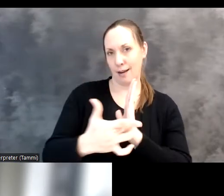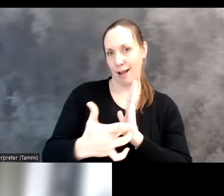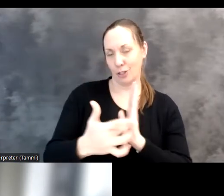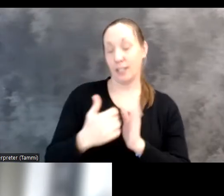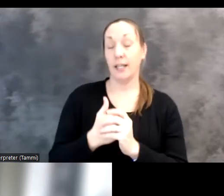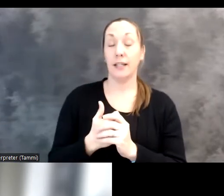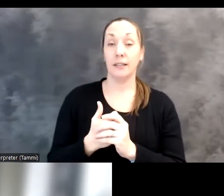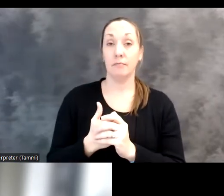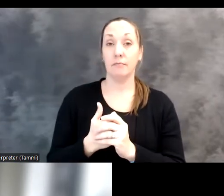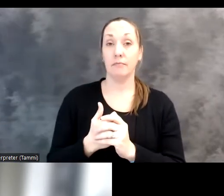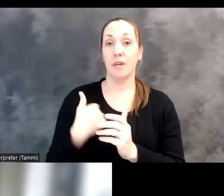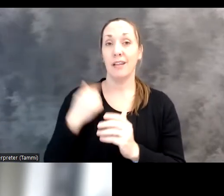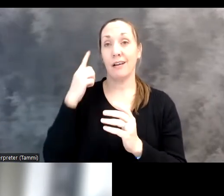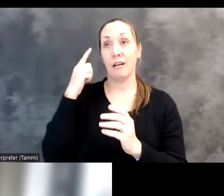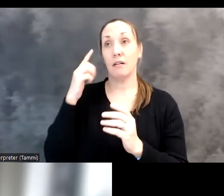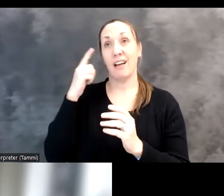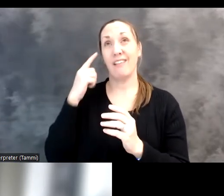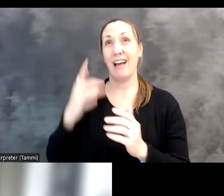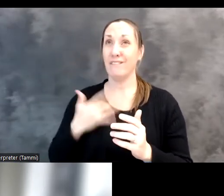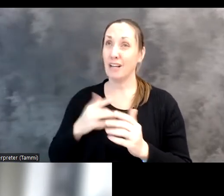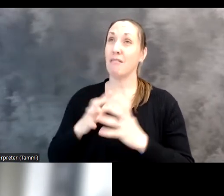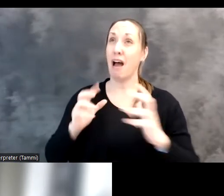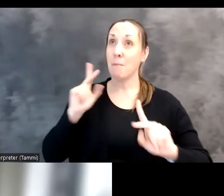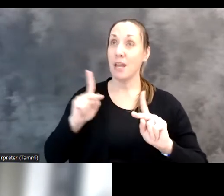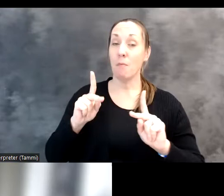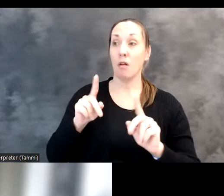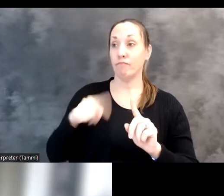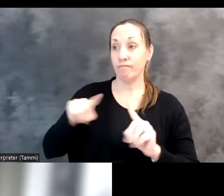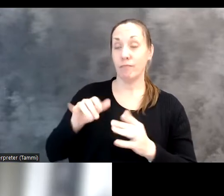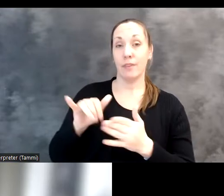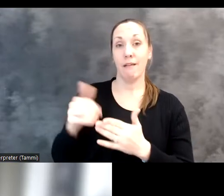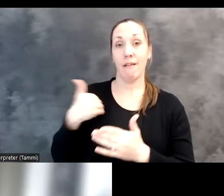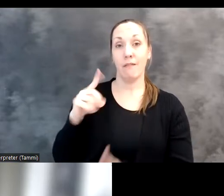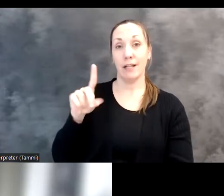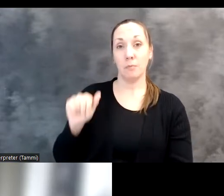interesting. We want to take a look at the safety aspects involved in